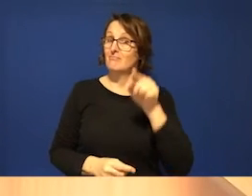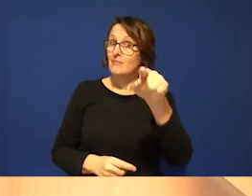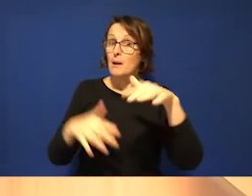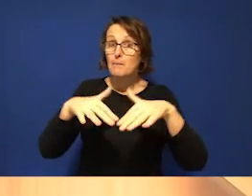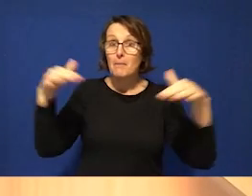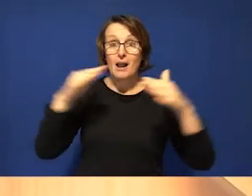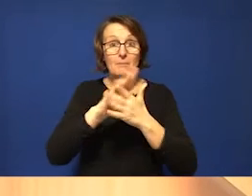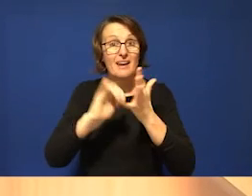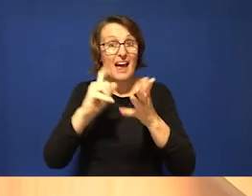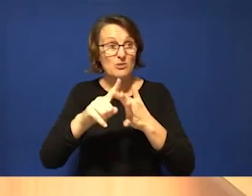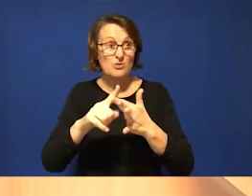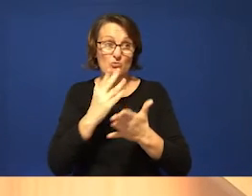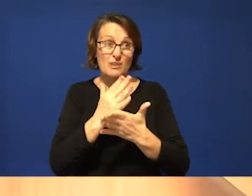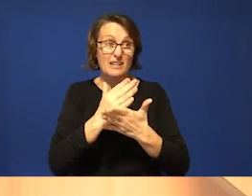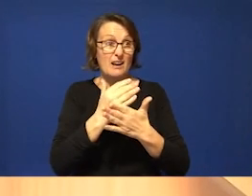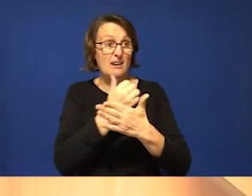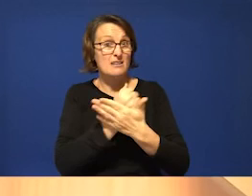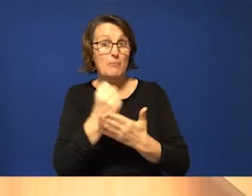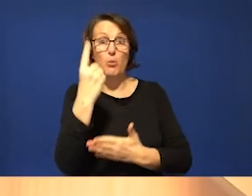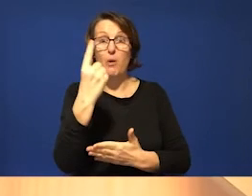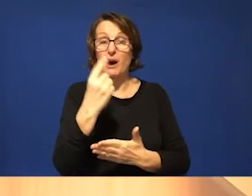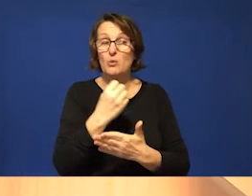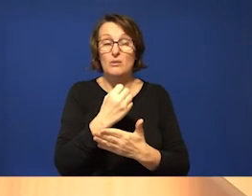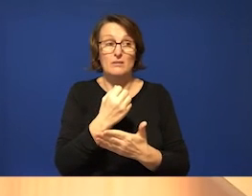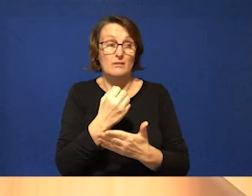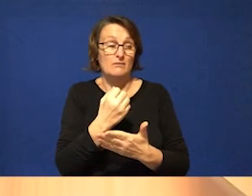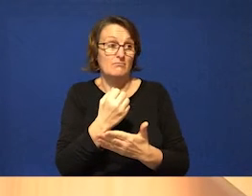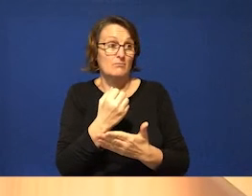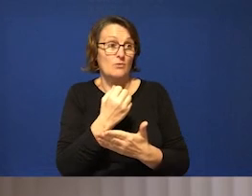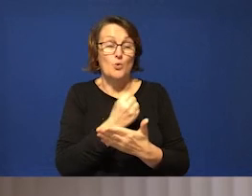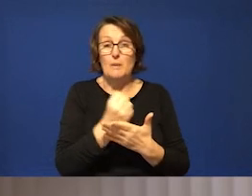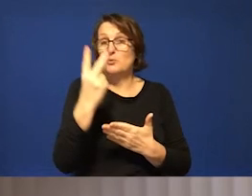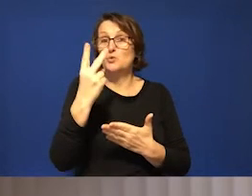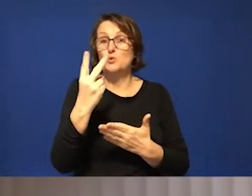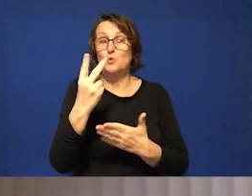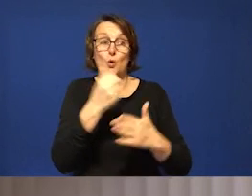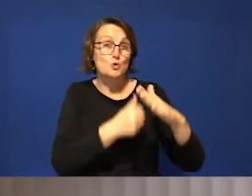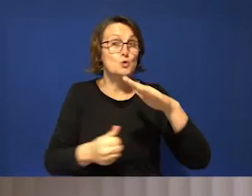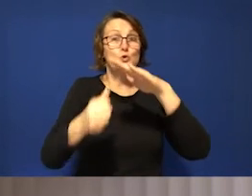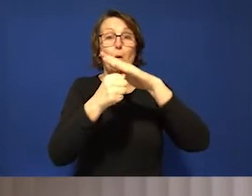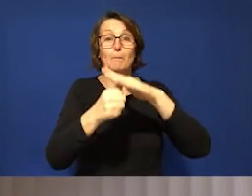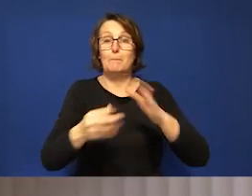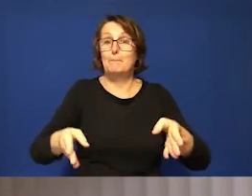top heritage buildings in Victoria. It was the original Australia-